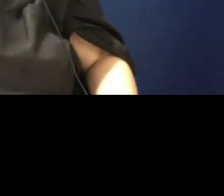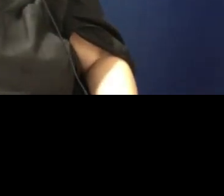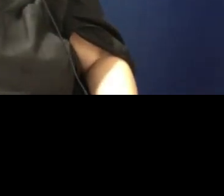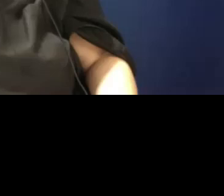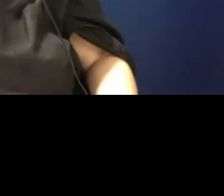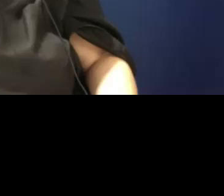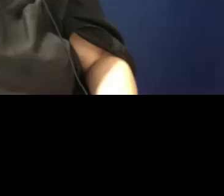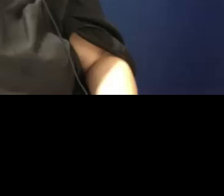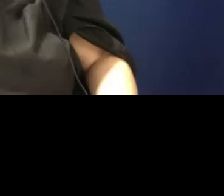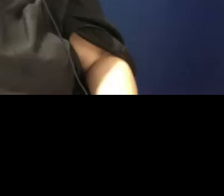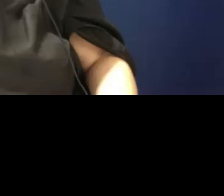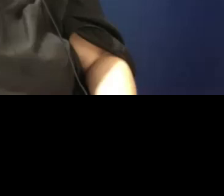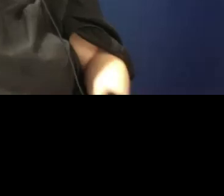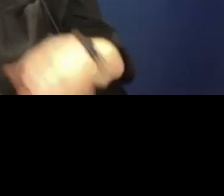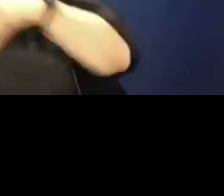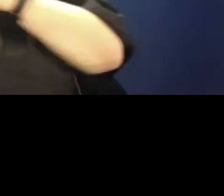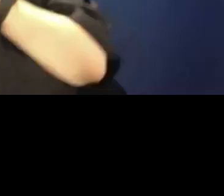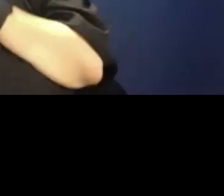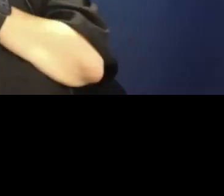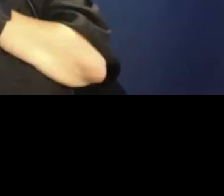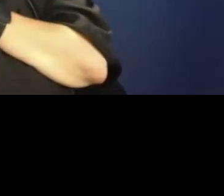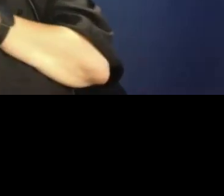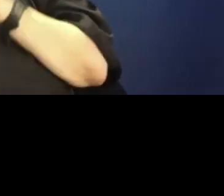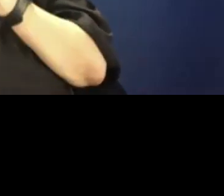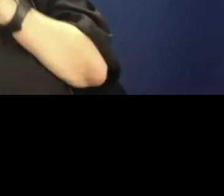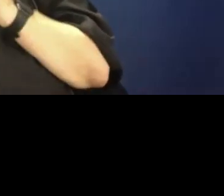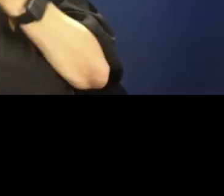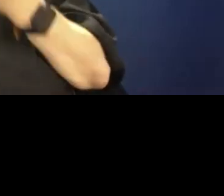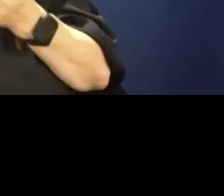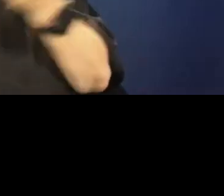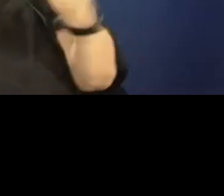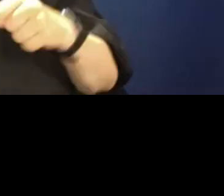This is Brandy again. Thank you all for being here and listening. And again, we want to encourage